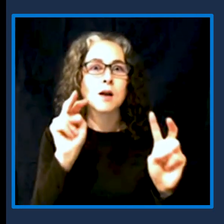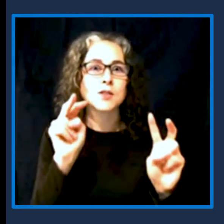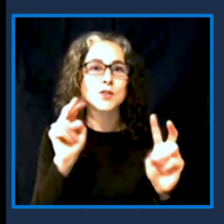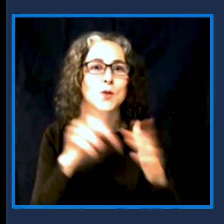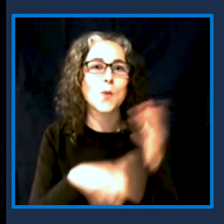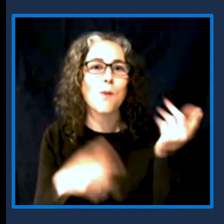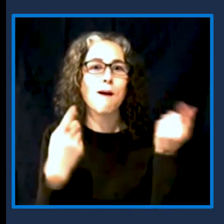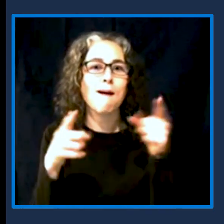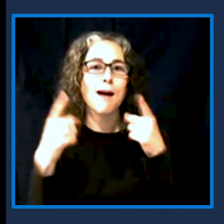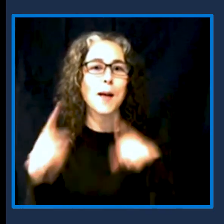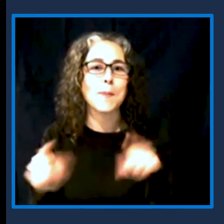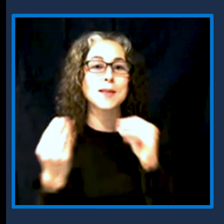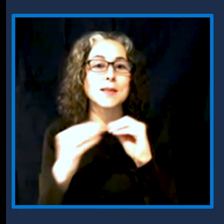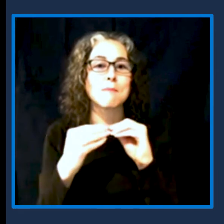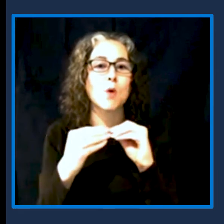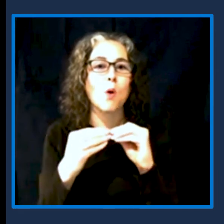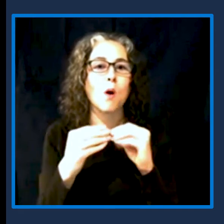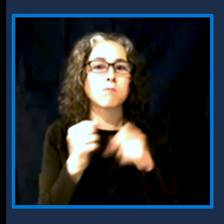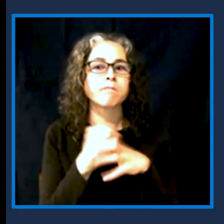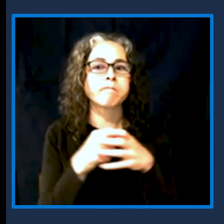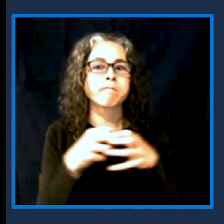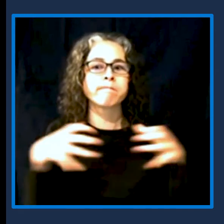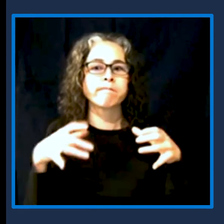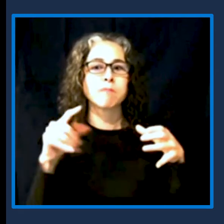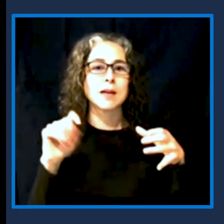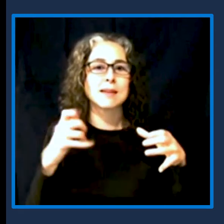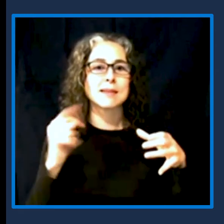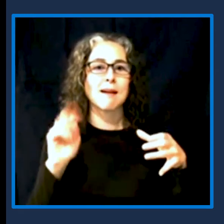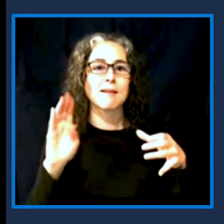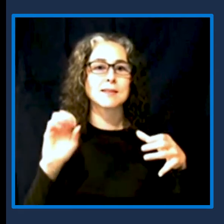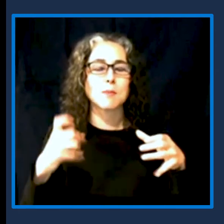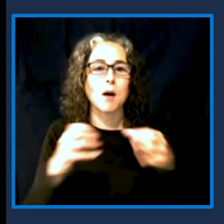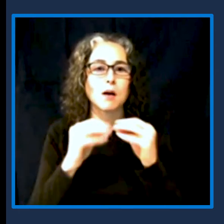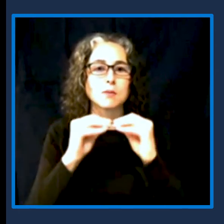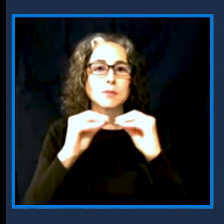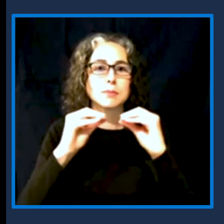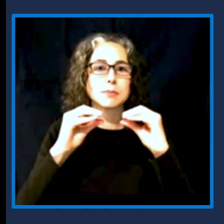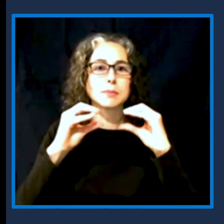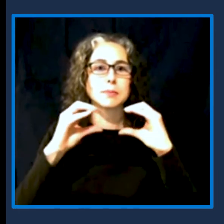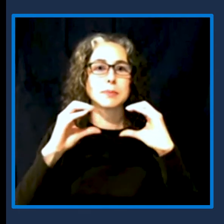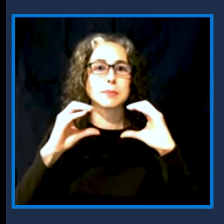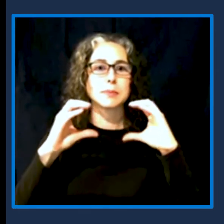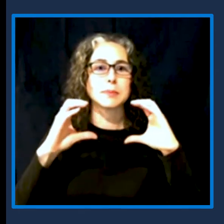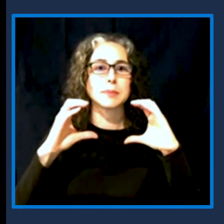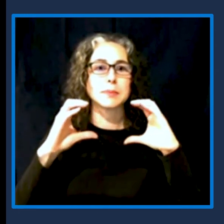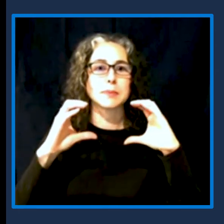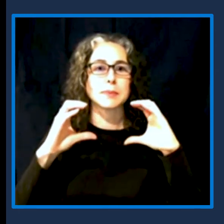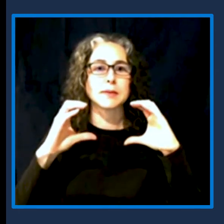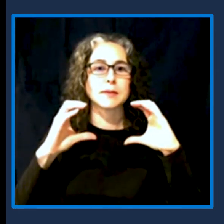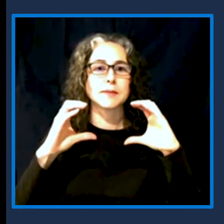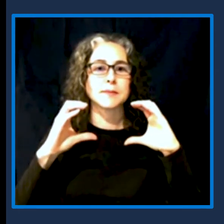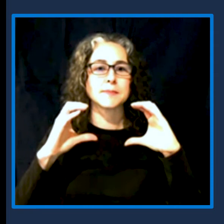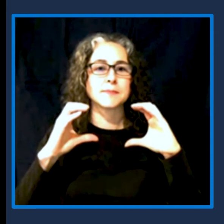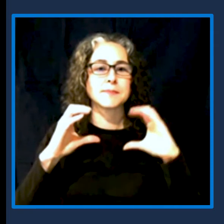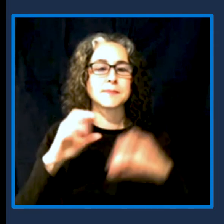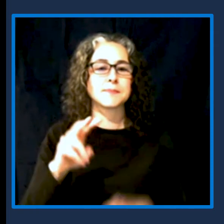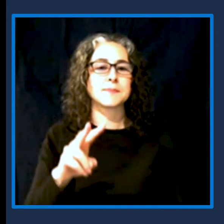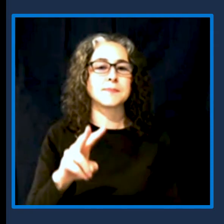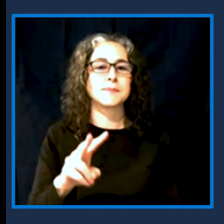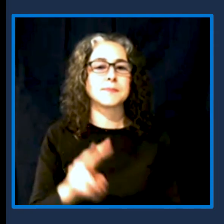get a little bit more content and our text box gets larger